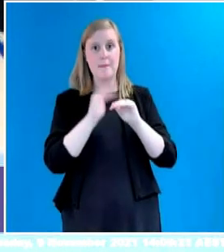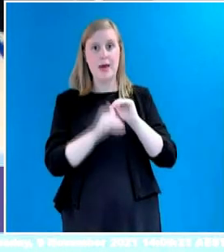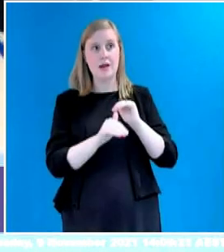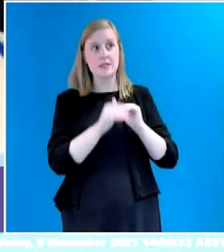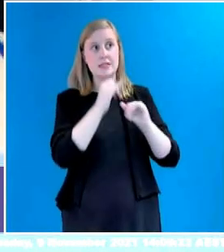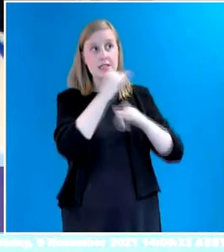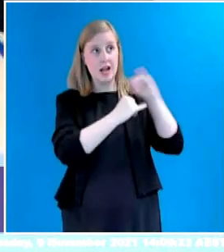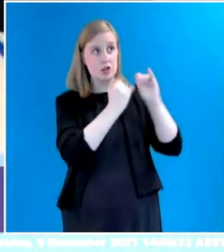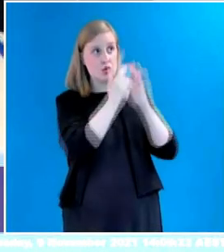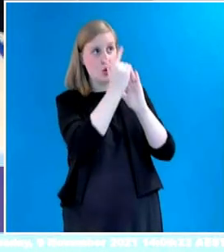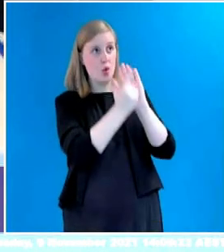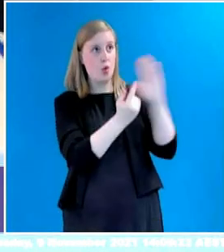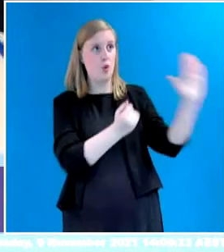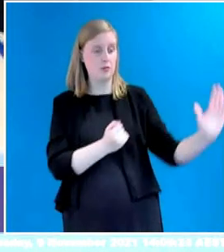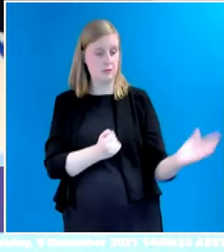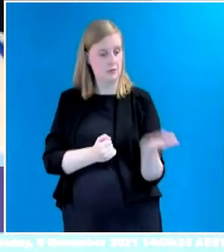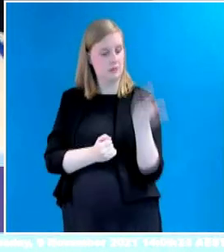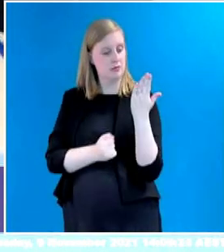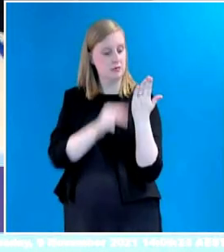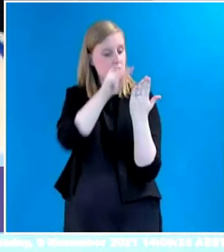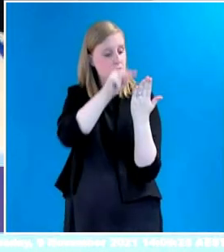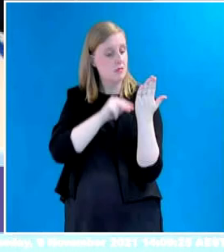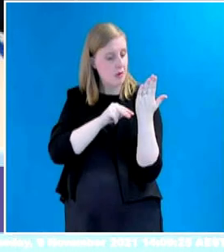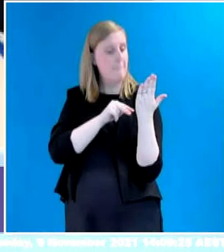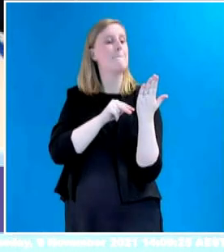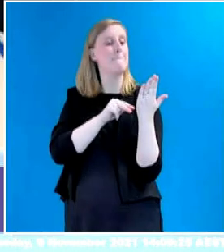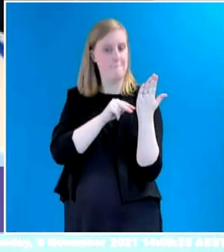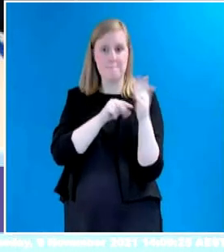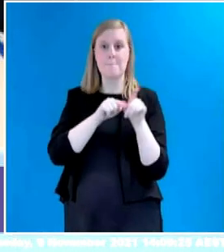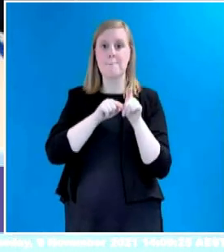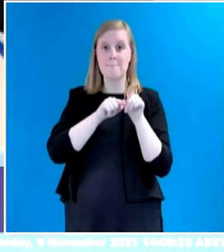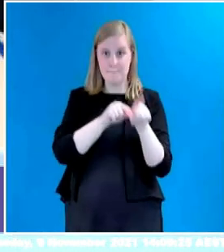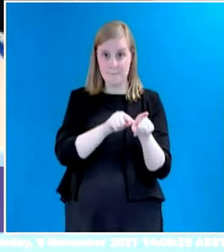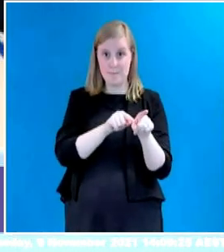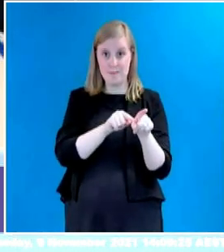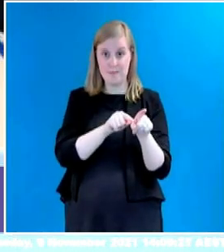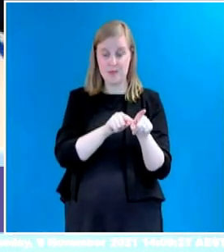If we talk about incorporation and implementation,